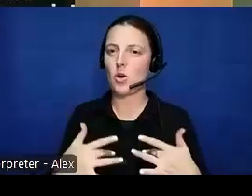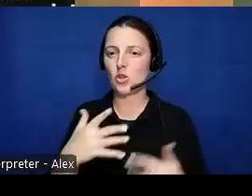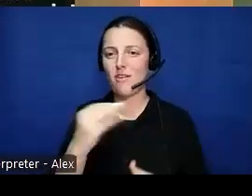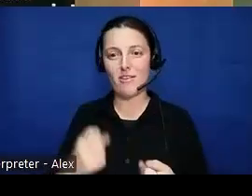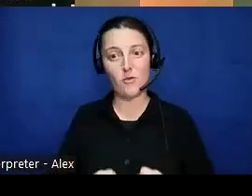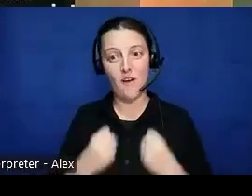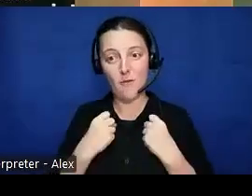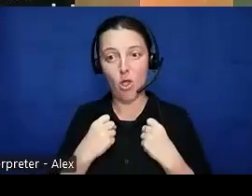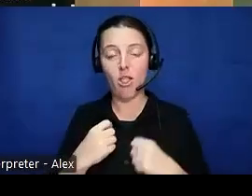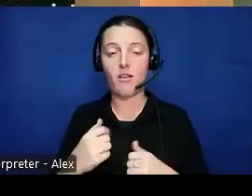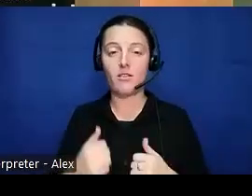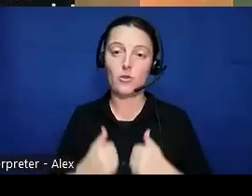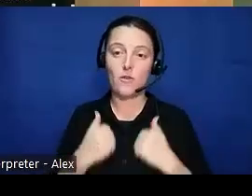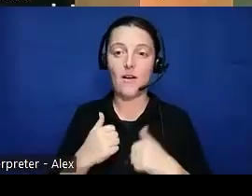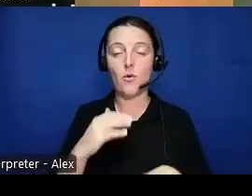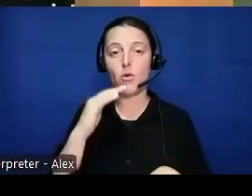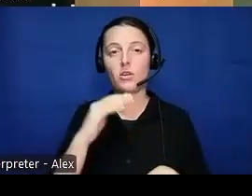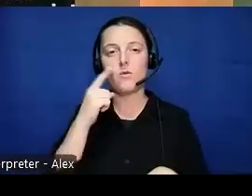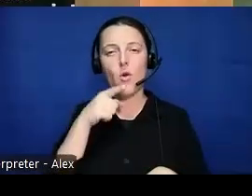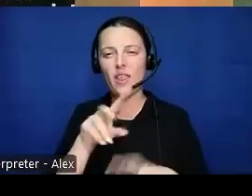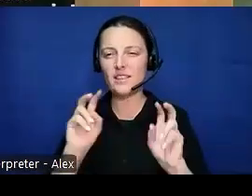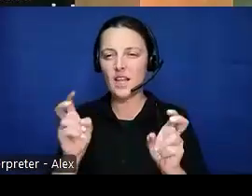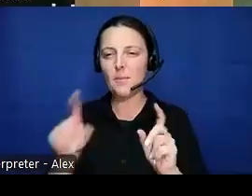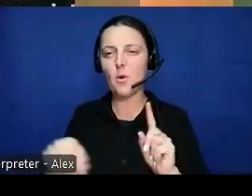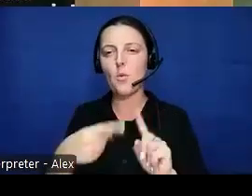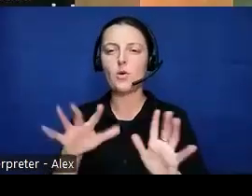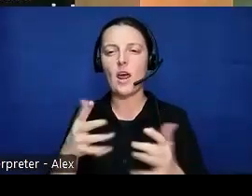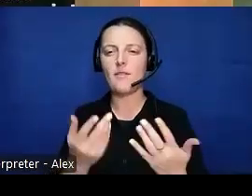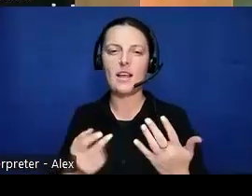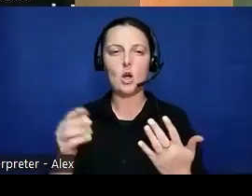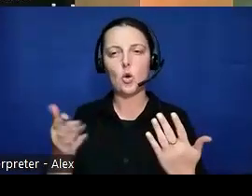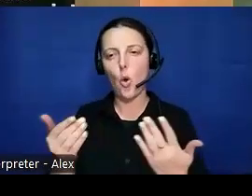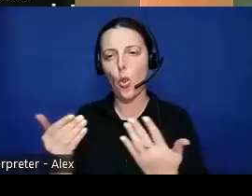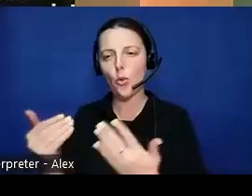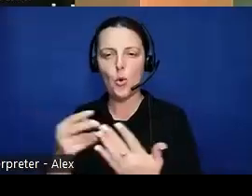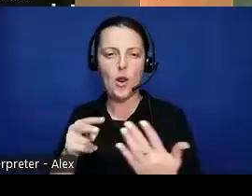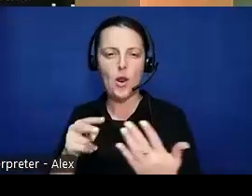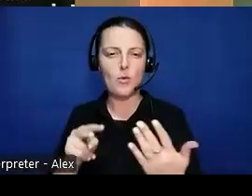topic as you go through and you sort of review all of the stuff that has been done before you was a